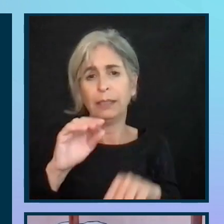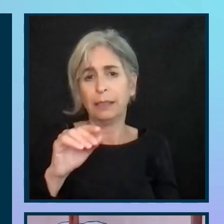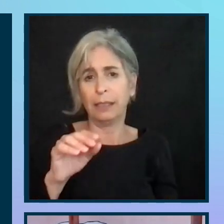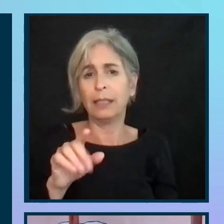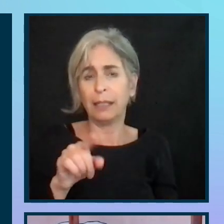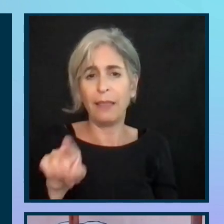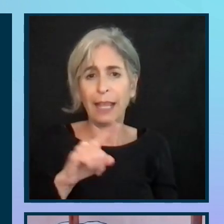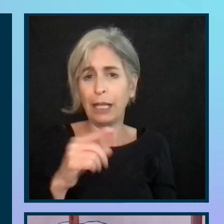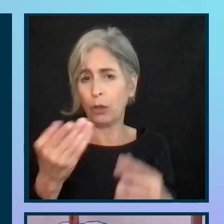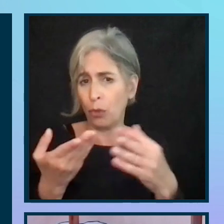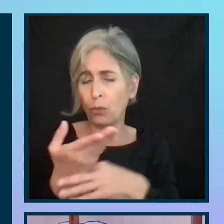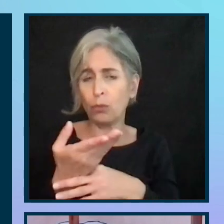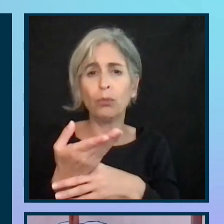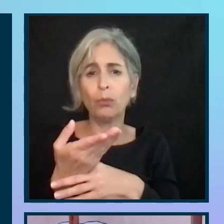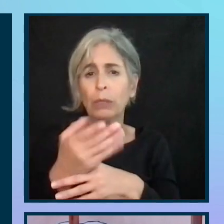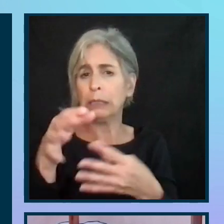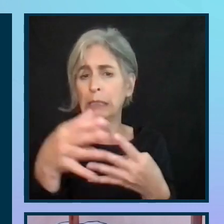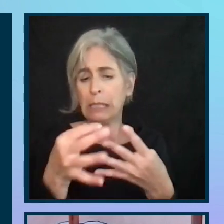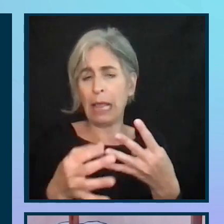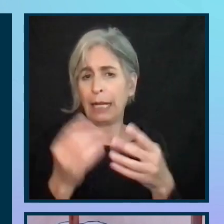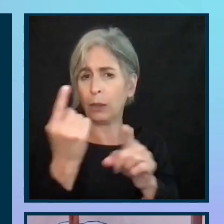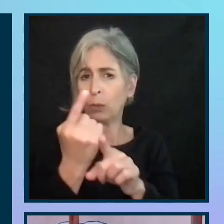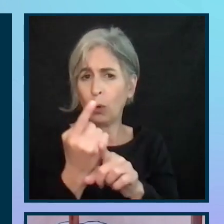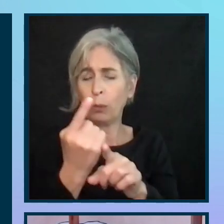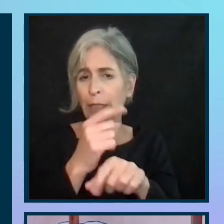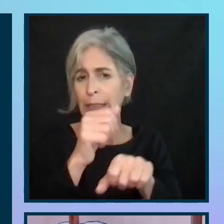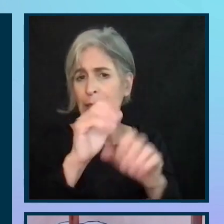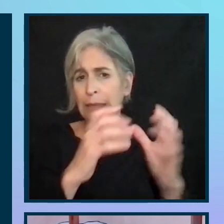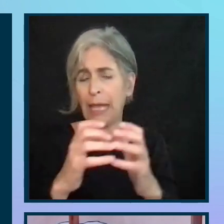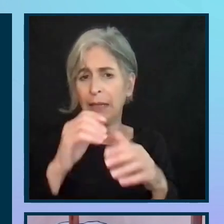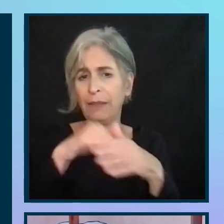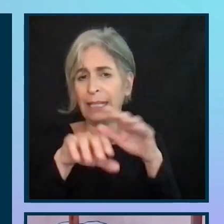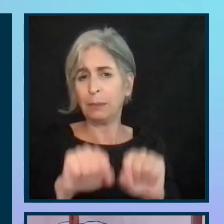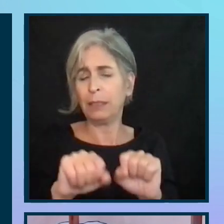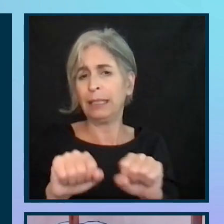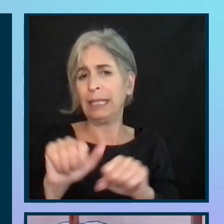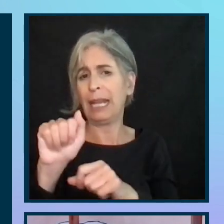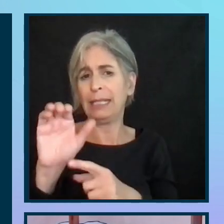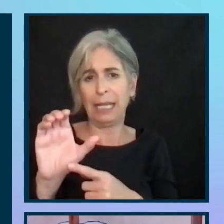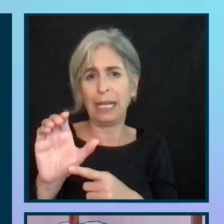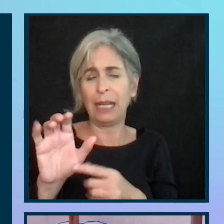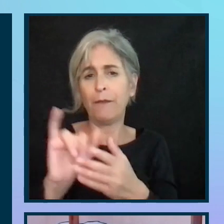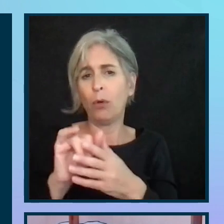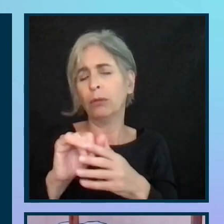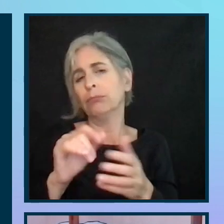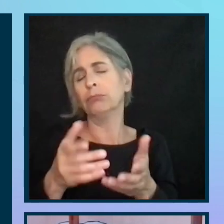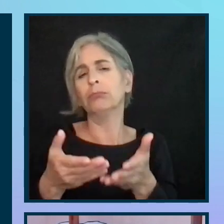through selecting the appropriate set of accessibility AC for a given component or pattern